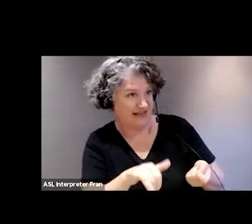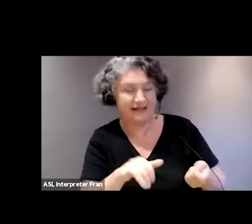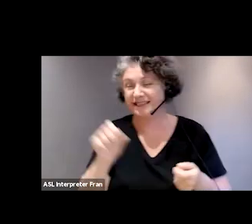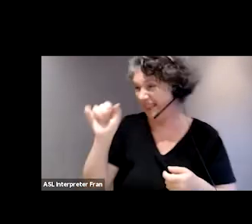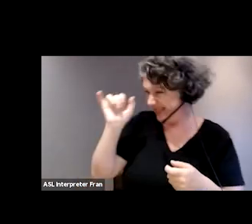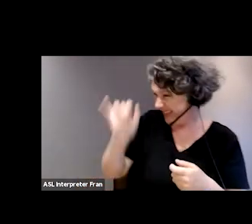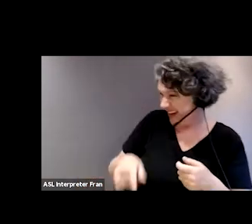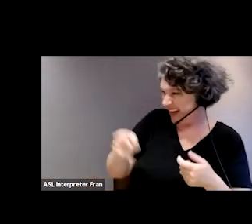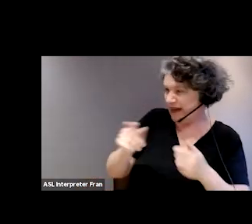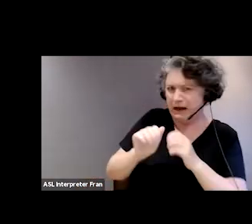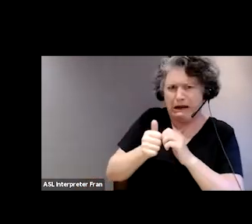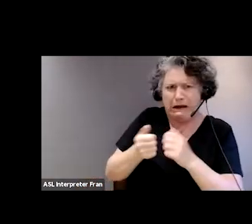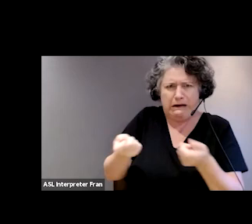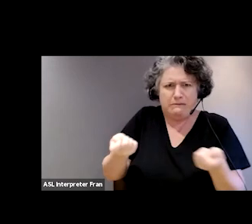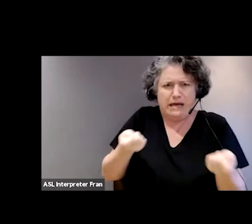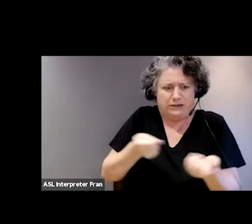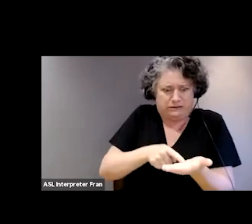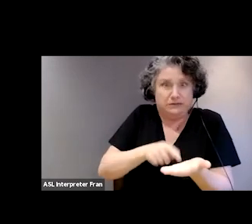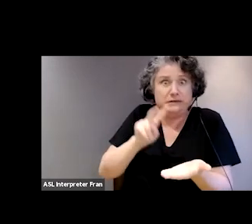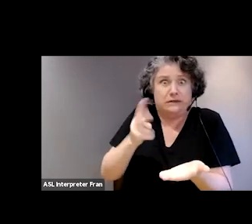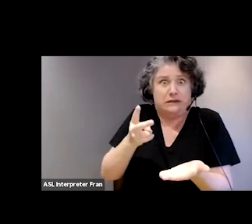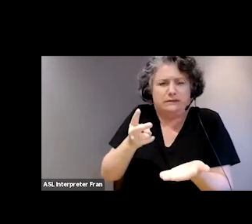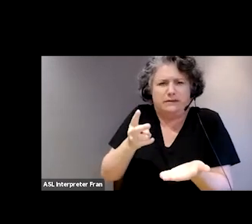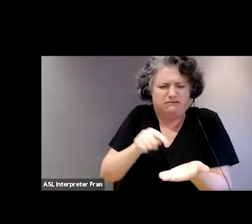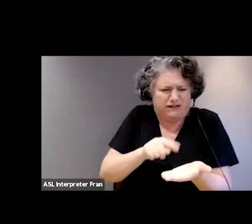I'm working with took one